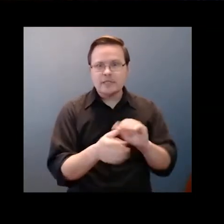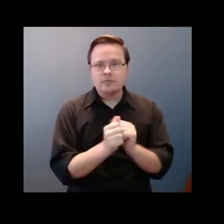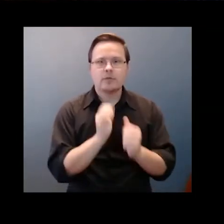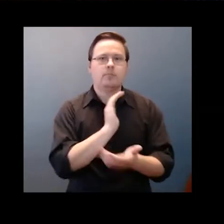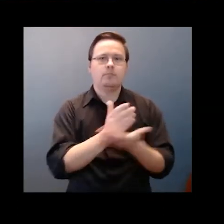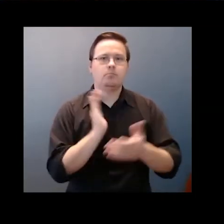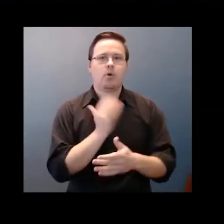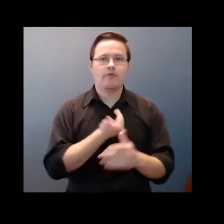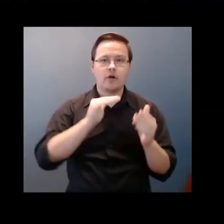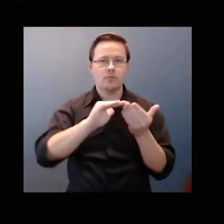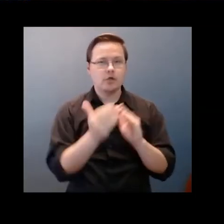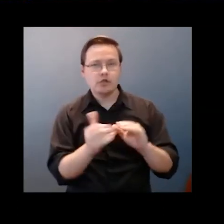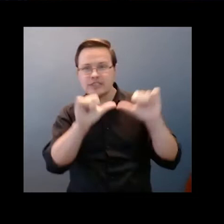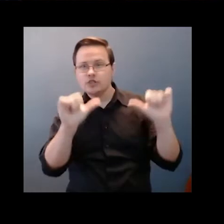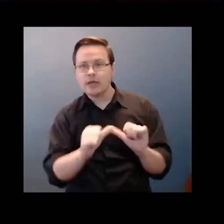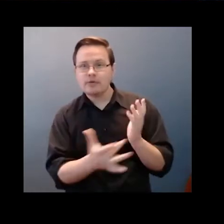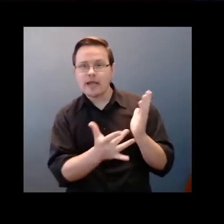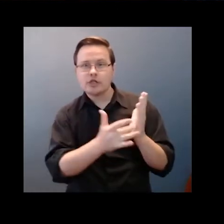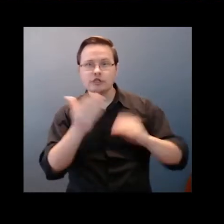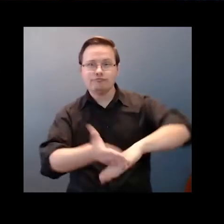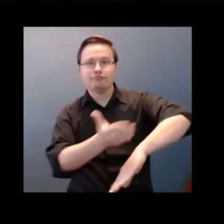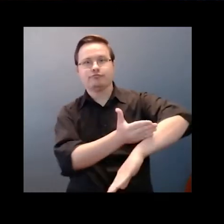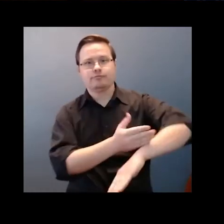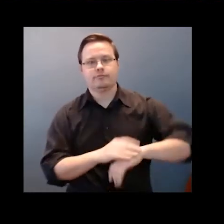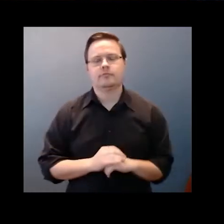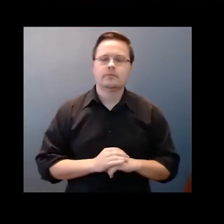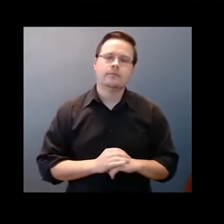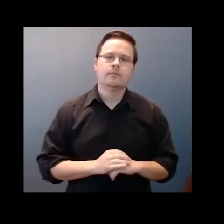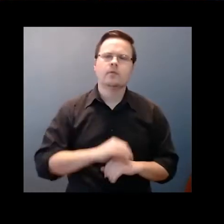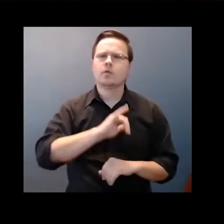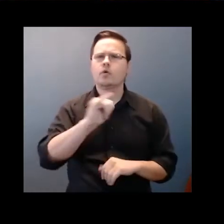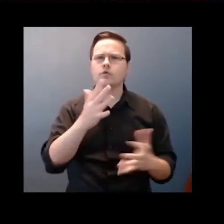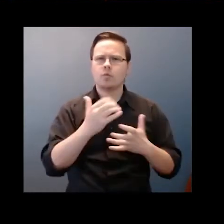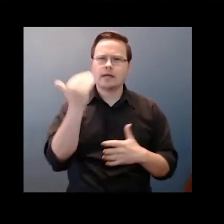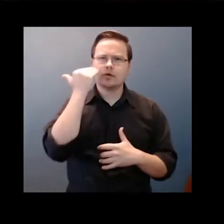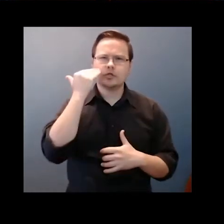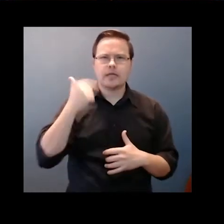technology for the better. I also want to acknowledge that I stand and give this talk on